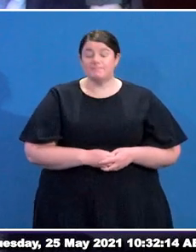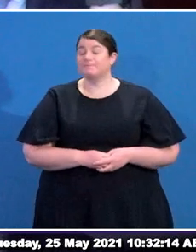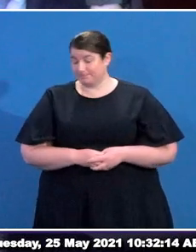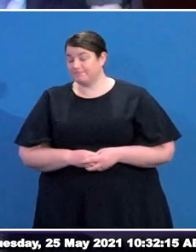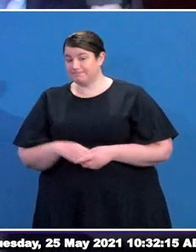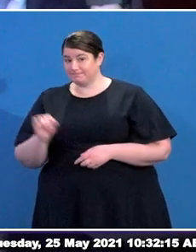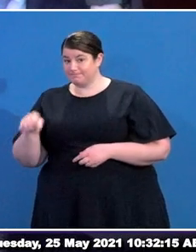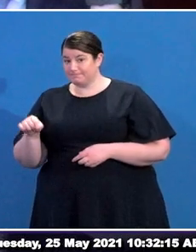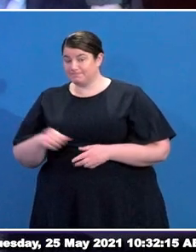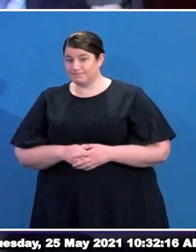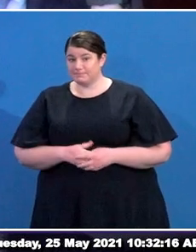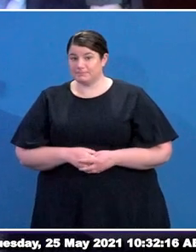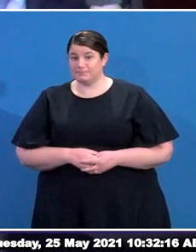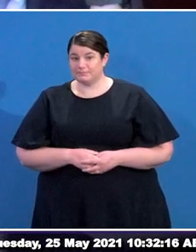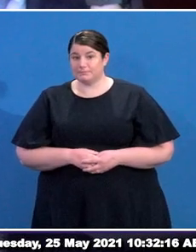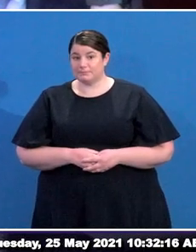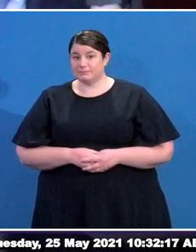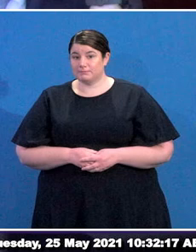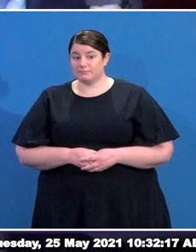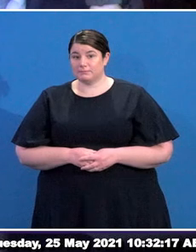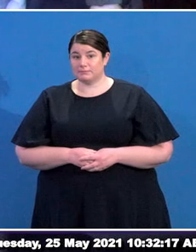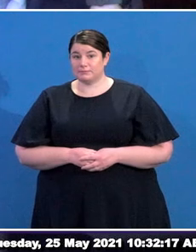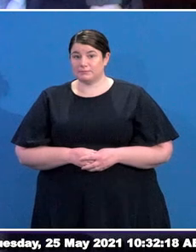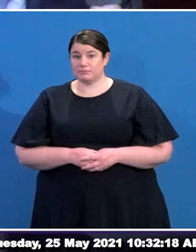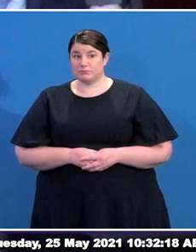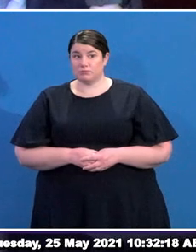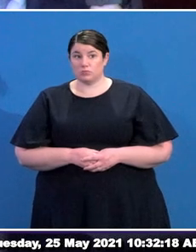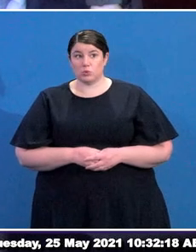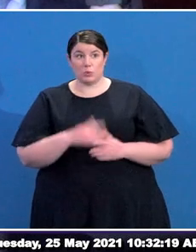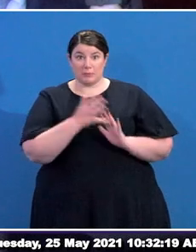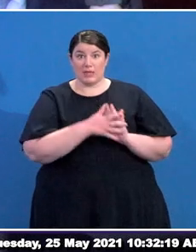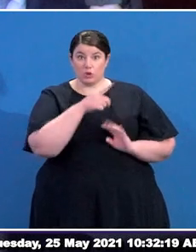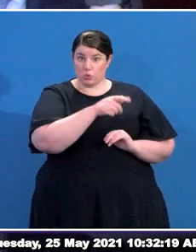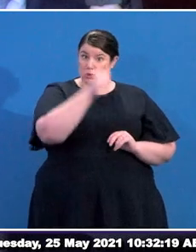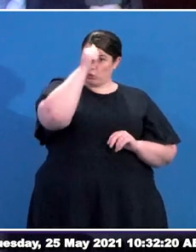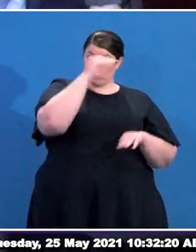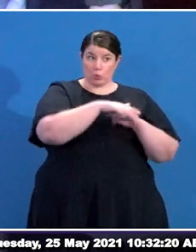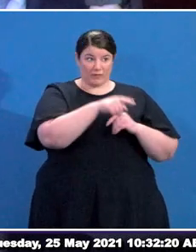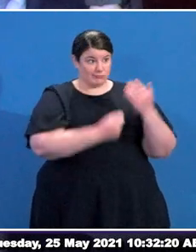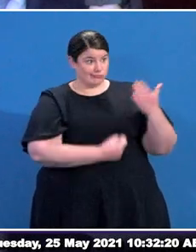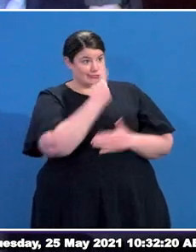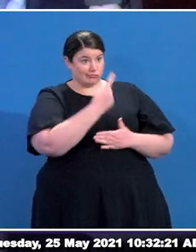So you had heard nothing about that incident at the time it was alleged to have occurred?